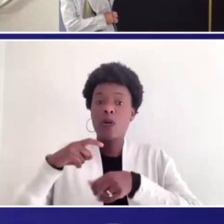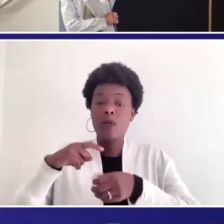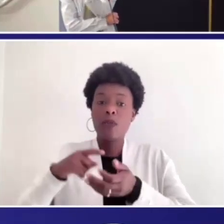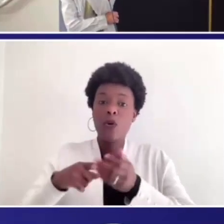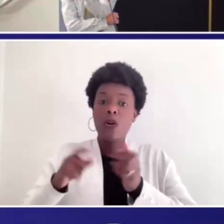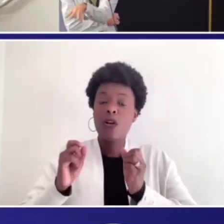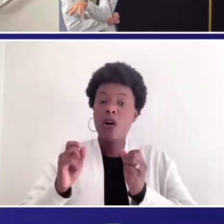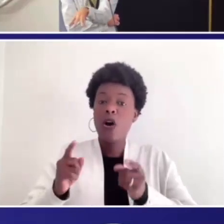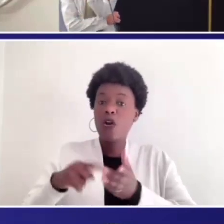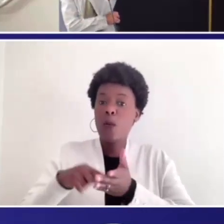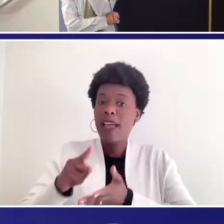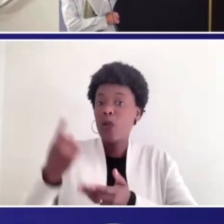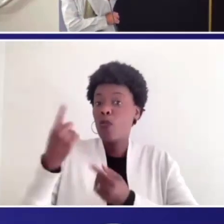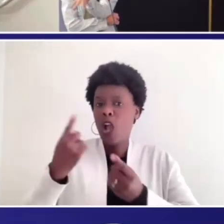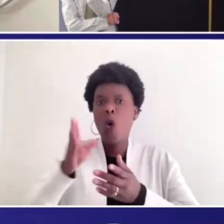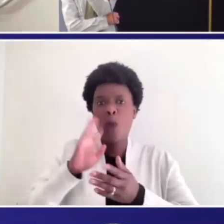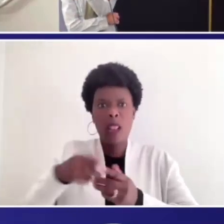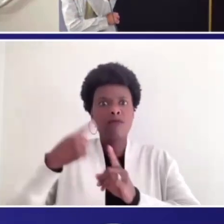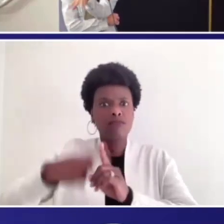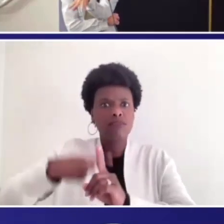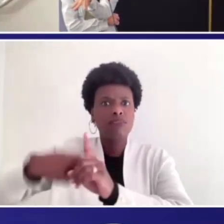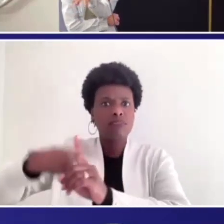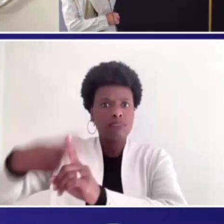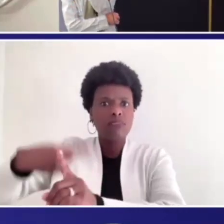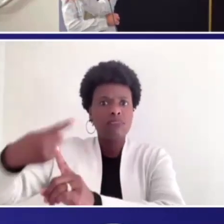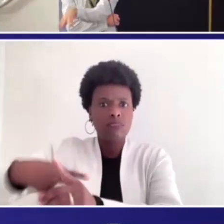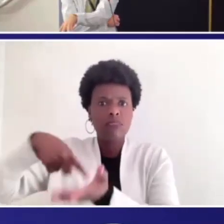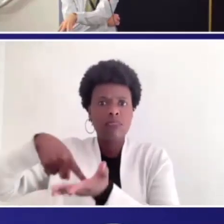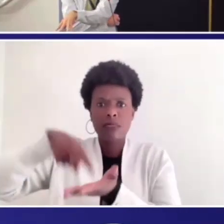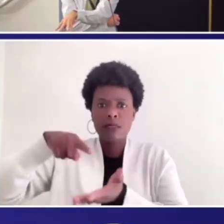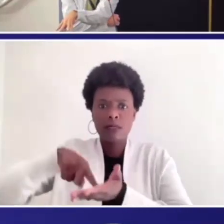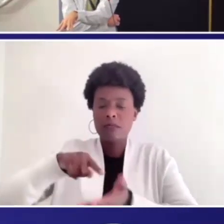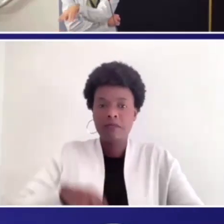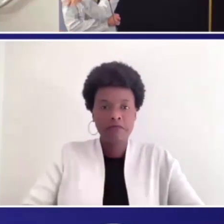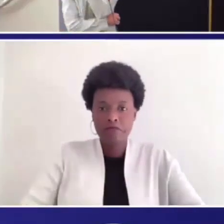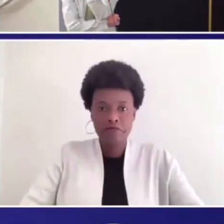amount every month, you're committing to paying this amount when it's due and